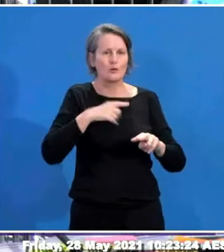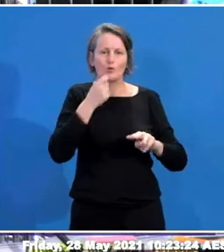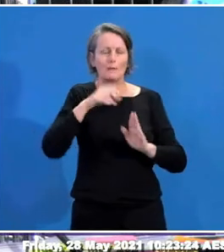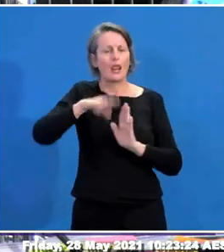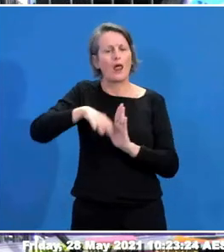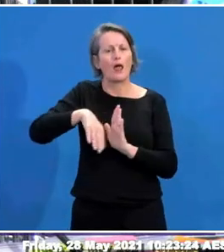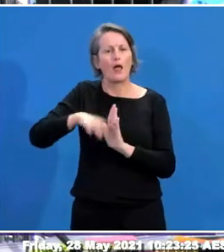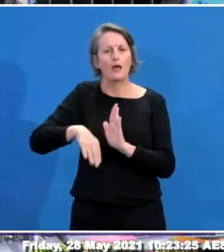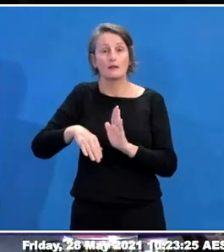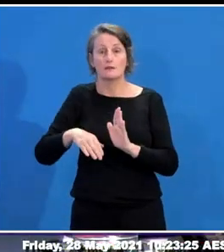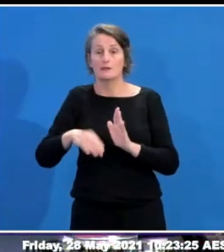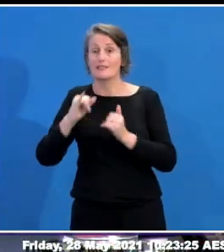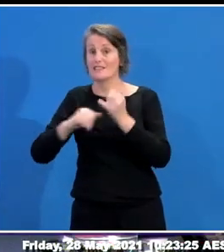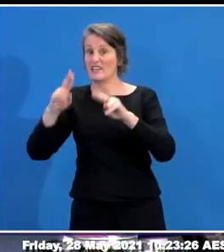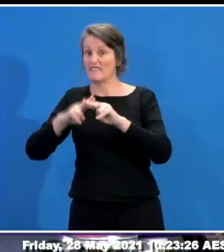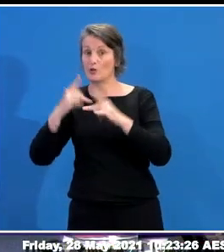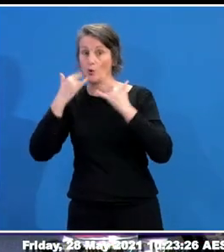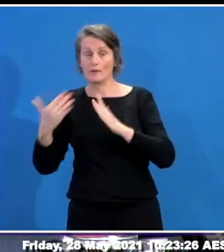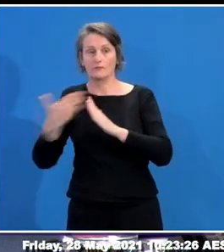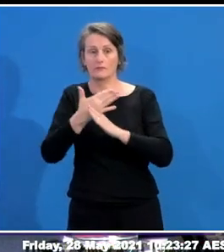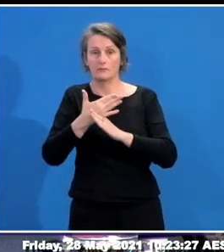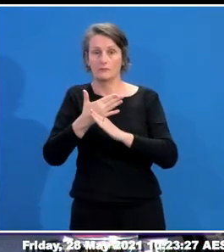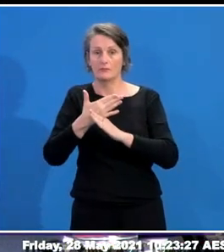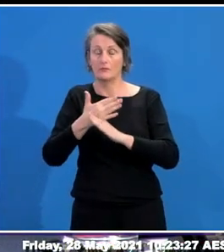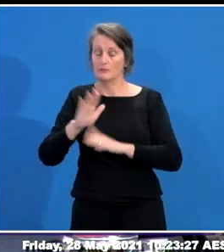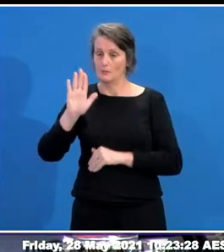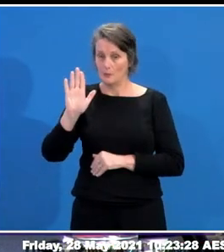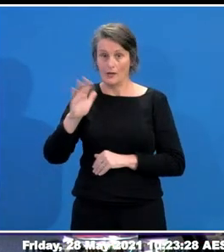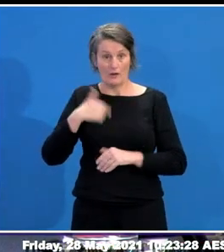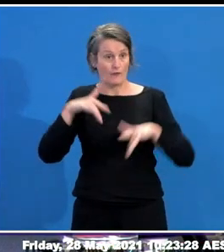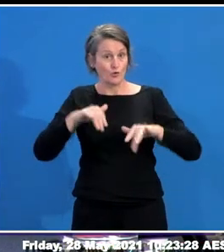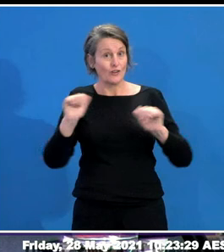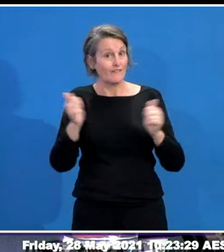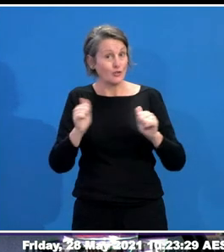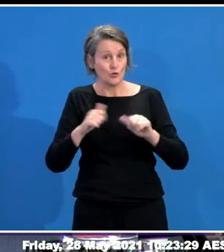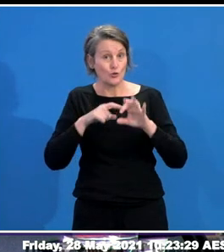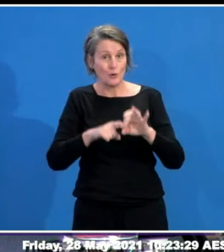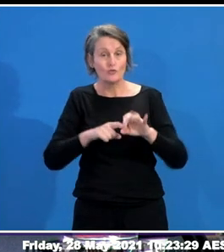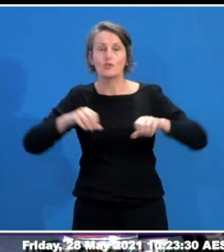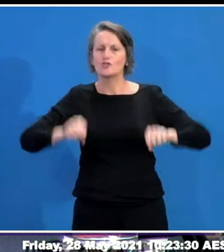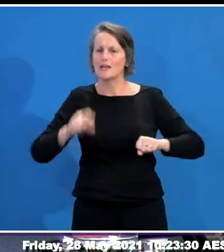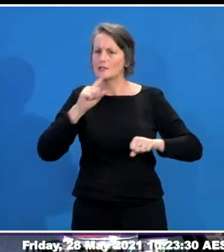I object to that question. I haven't finished the question. Just wait, Mr Duggan, before you leap up.